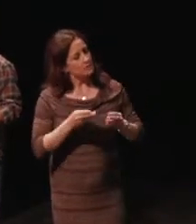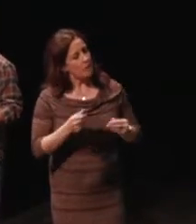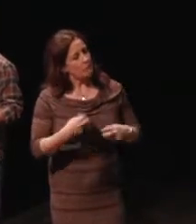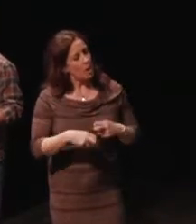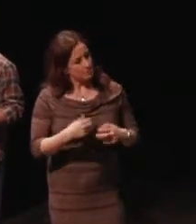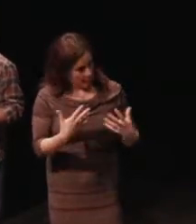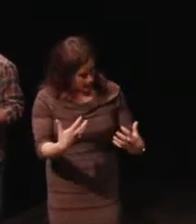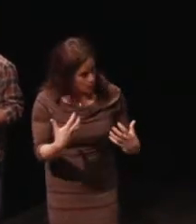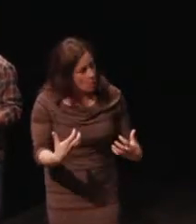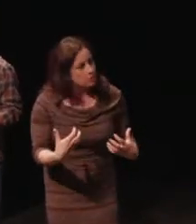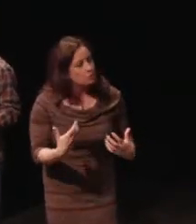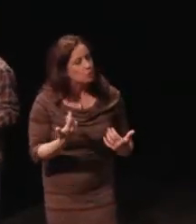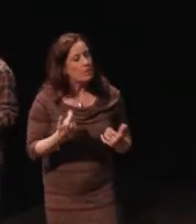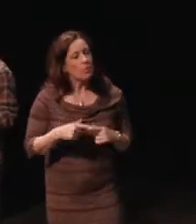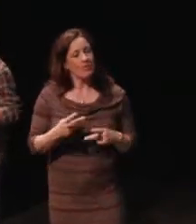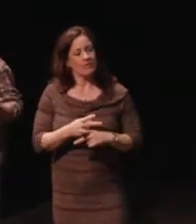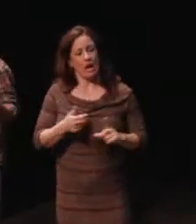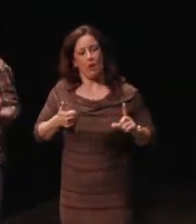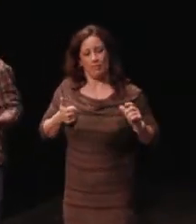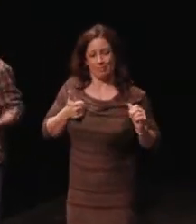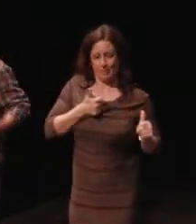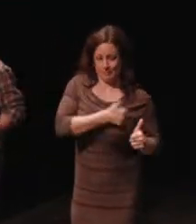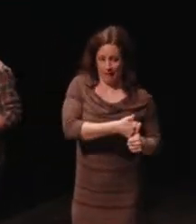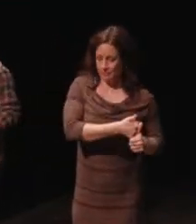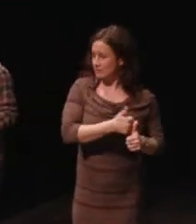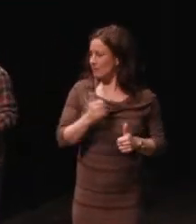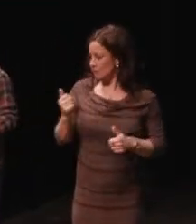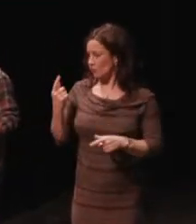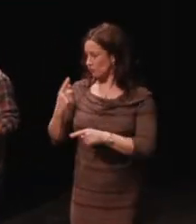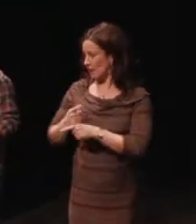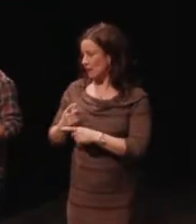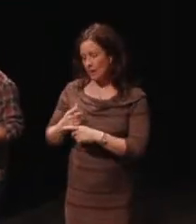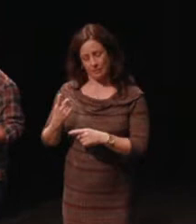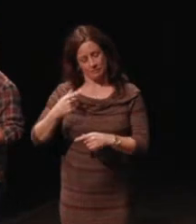to figure out how they're going to do with. They want to be empowered to do it themselves. Yes, empowered to do it themselves.